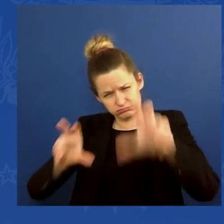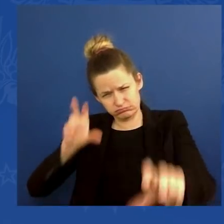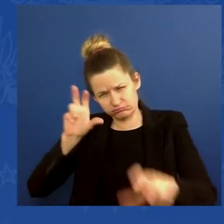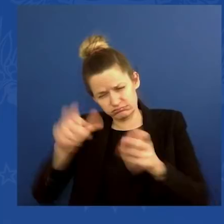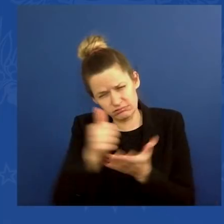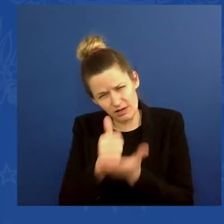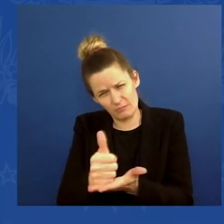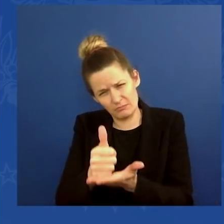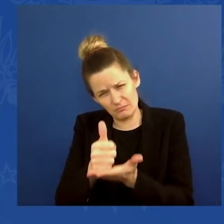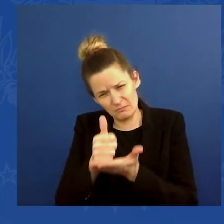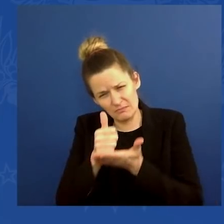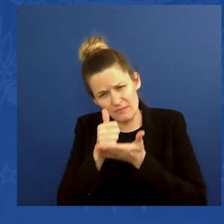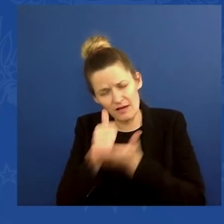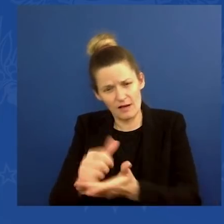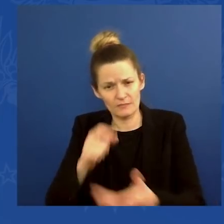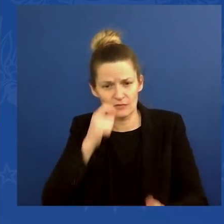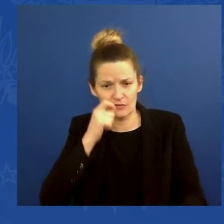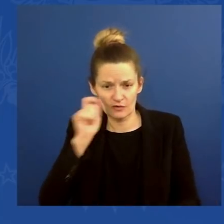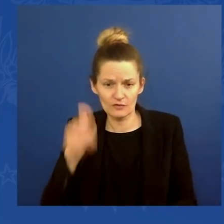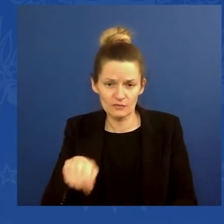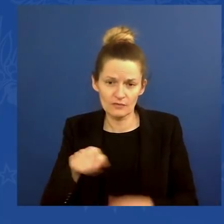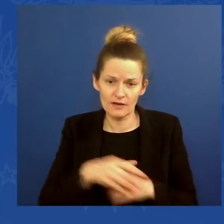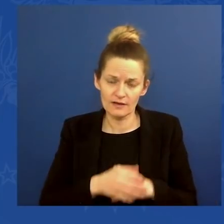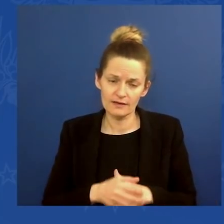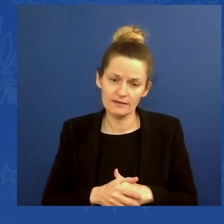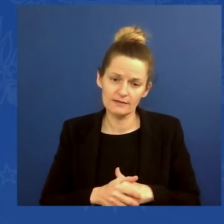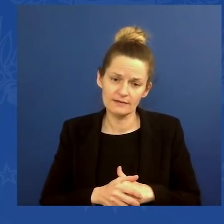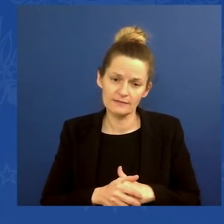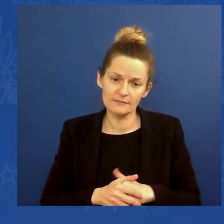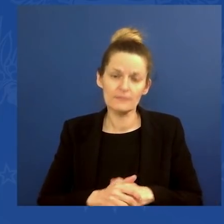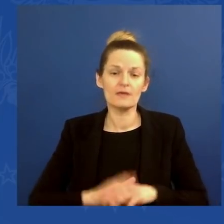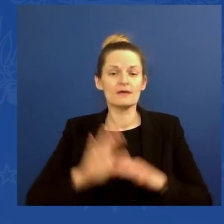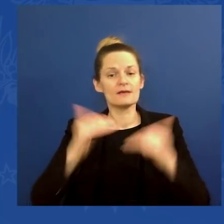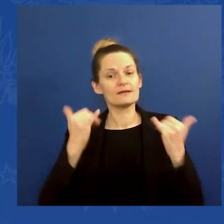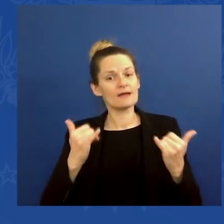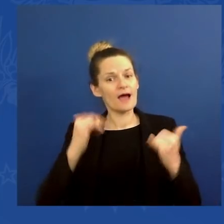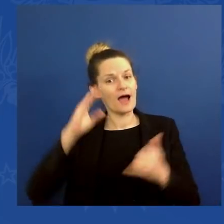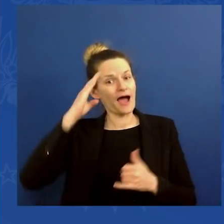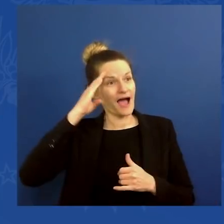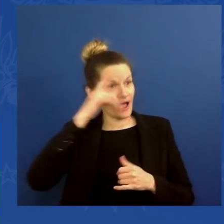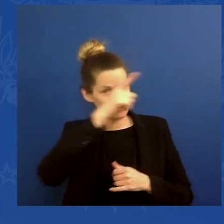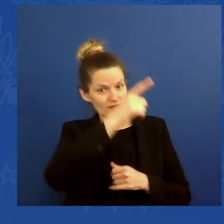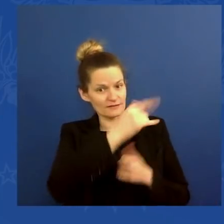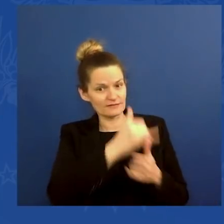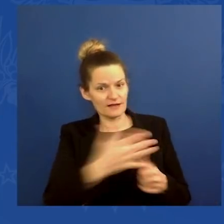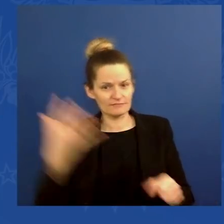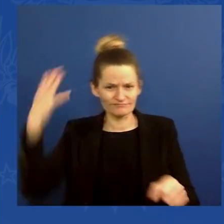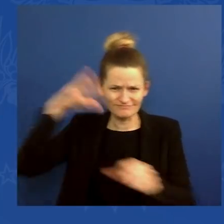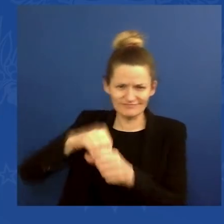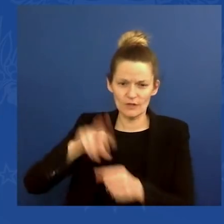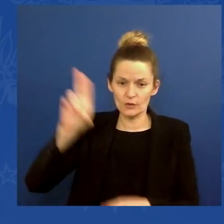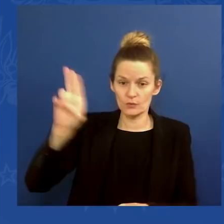Ireland and the United States are working together. For the first time now, they're on the United Nations Security Council.